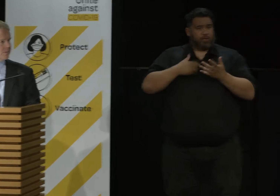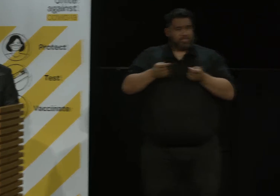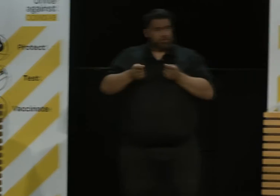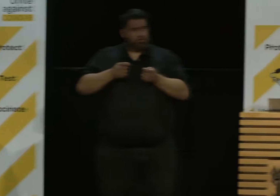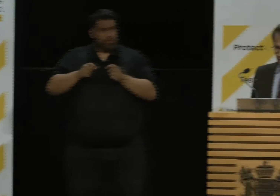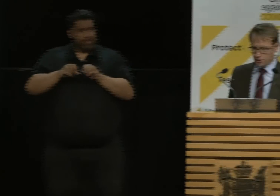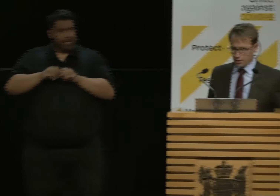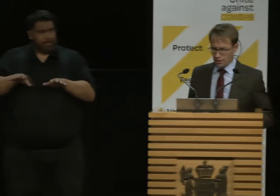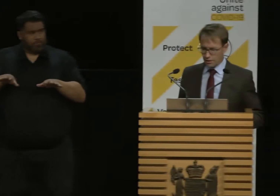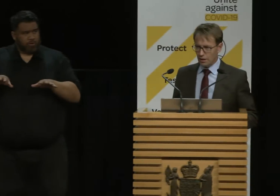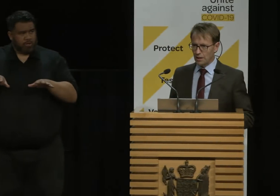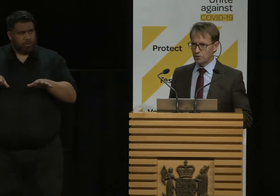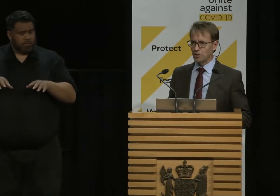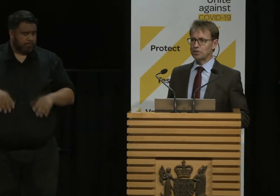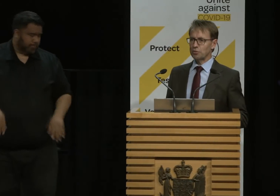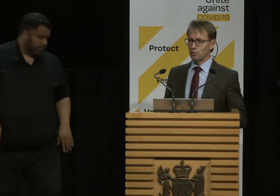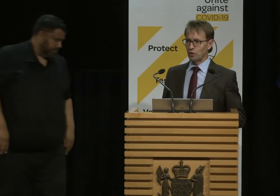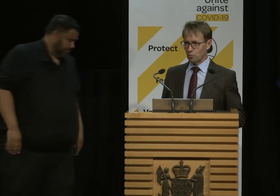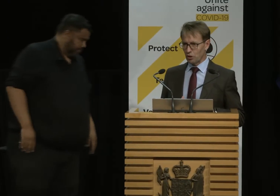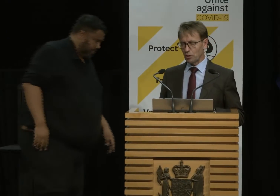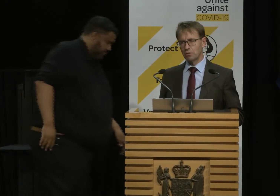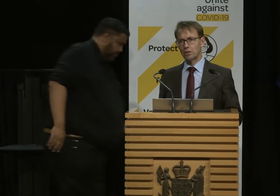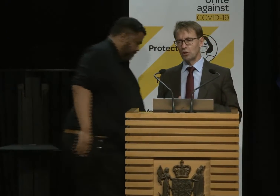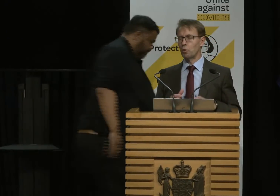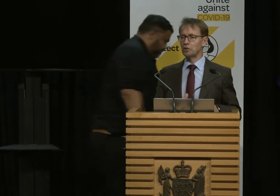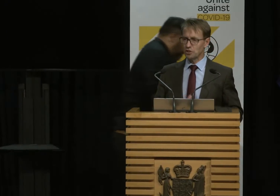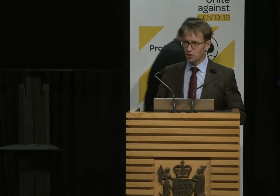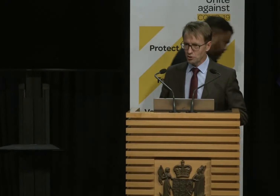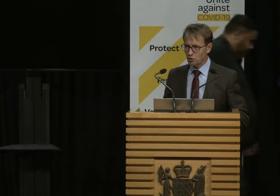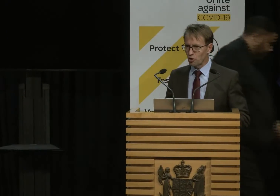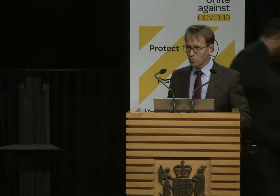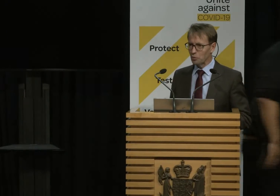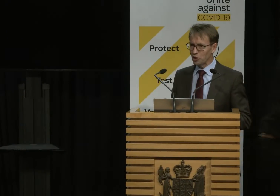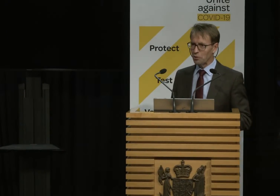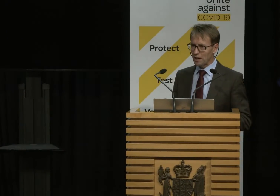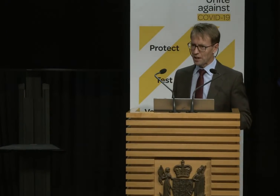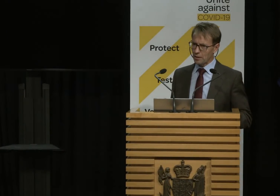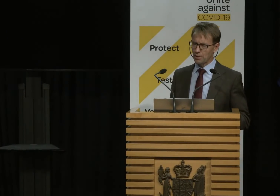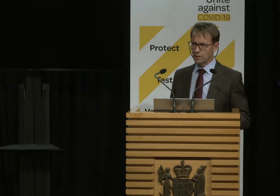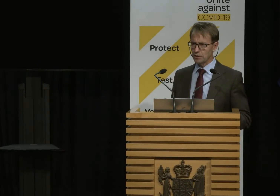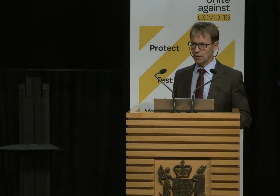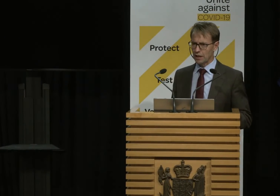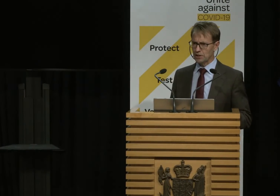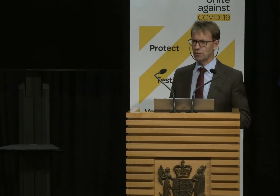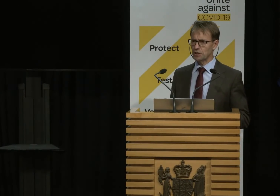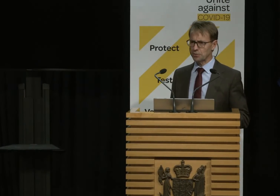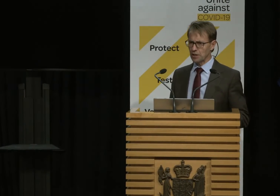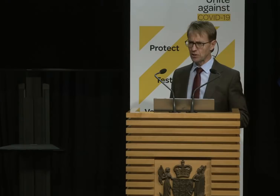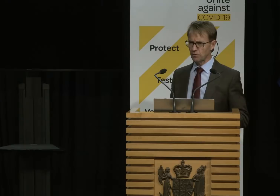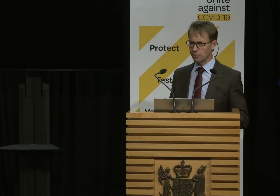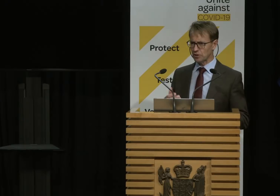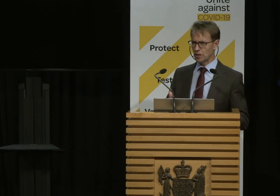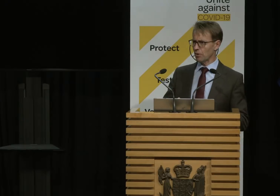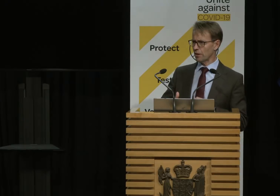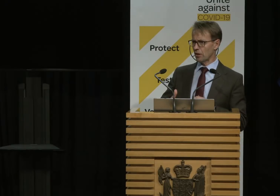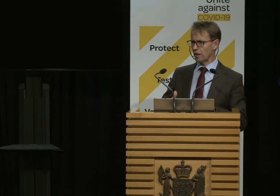was over 70% two weeks ago, will it continue to drop and can you explain what this means